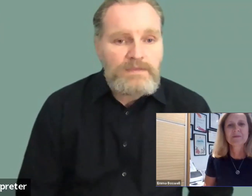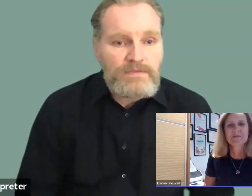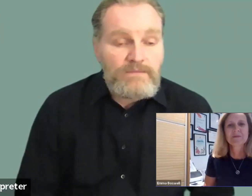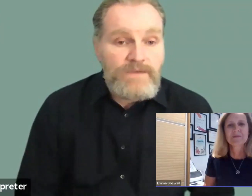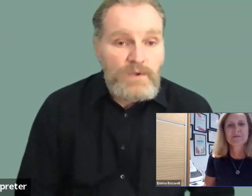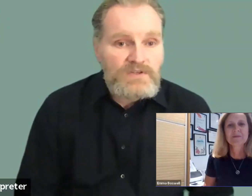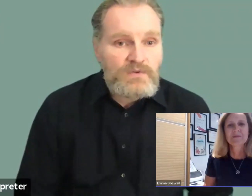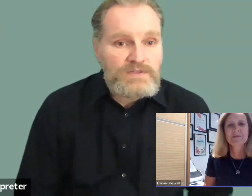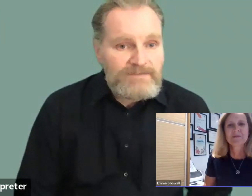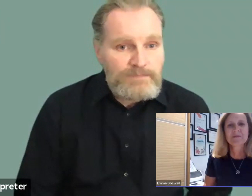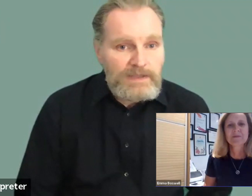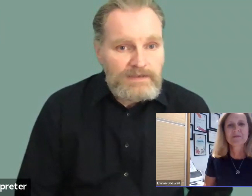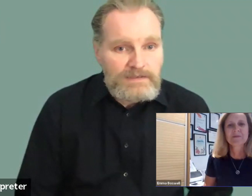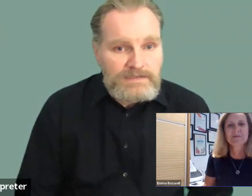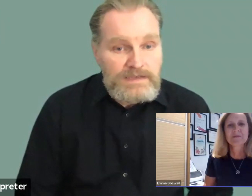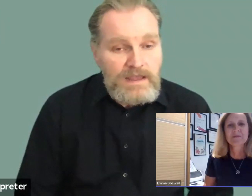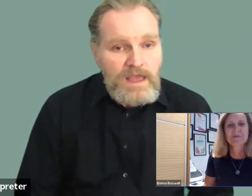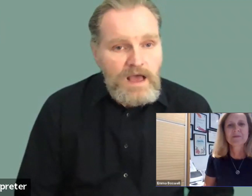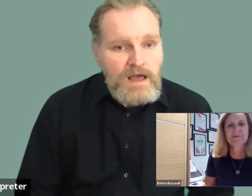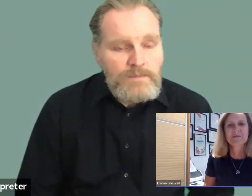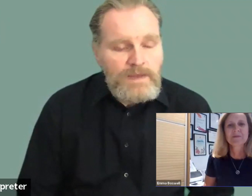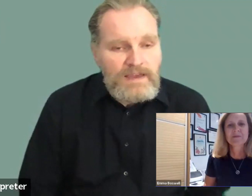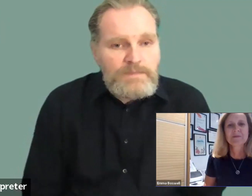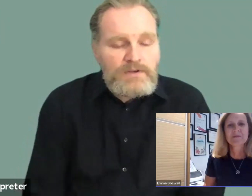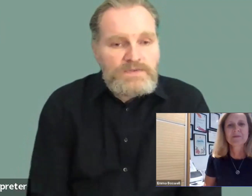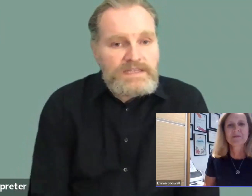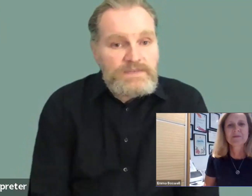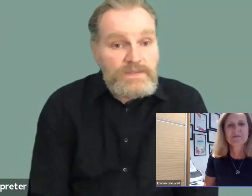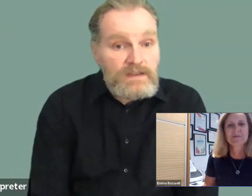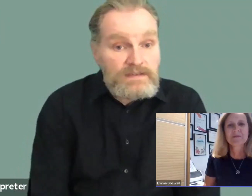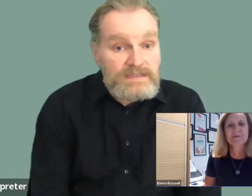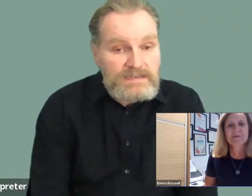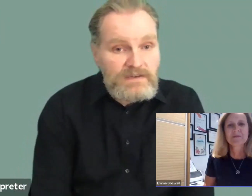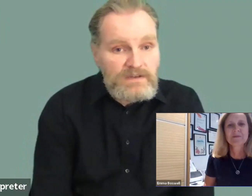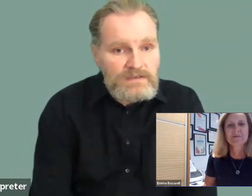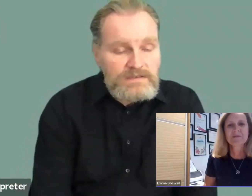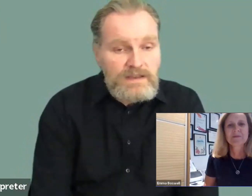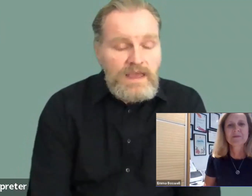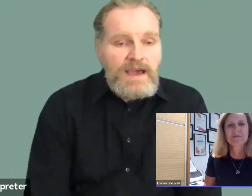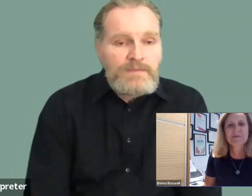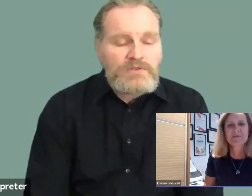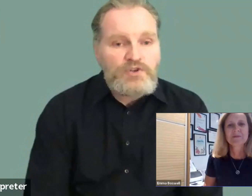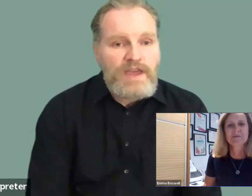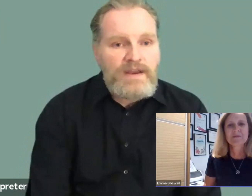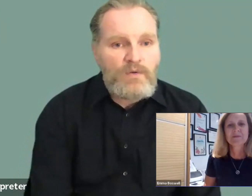big focus on deaf blindness. I've been part of Sense for the last 16 years. I'm also chair of